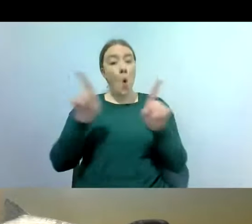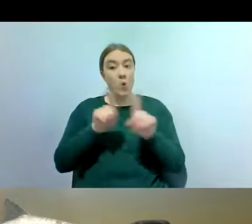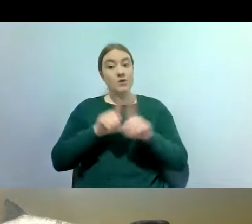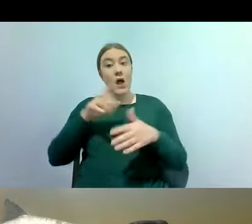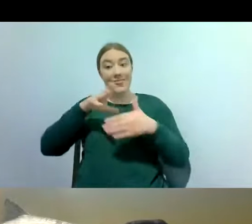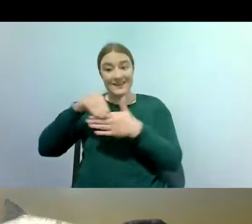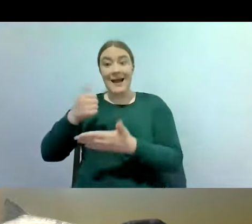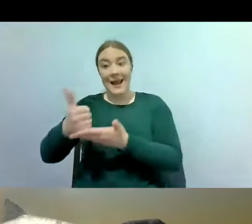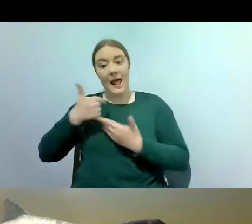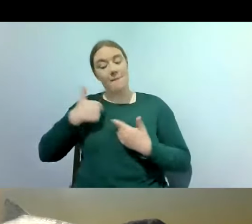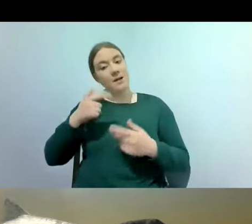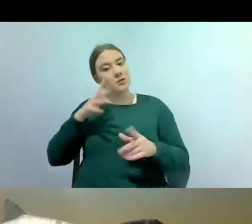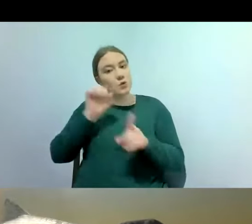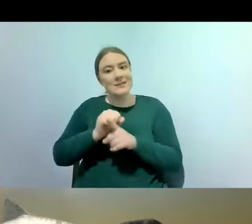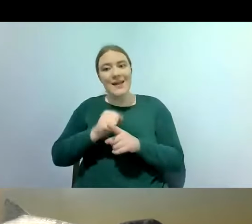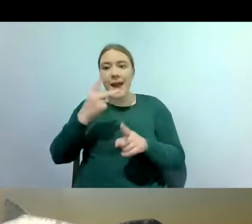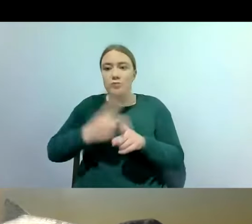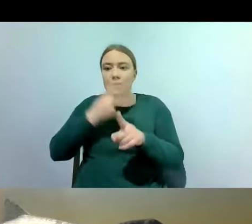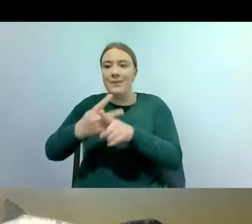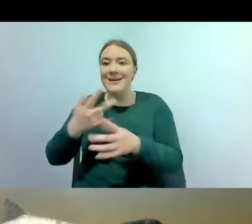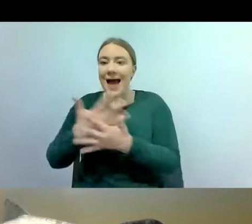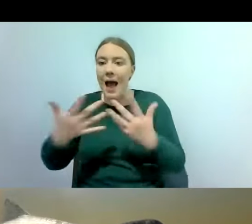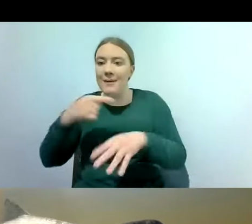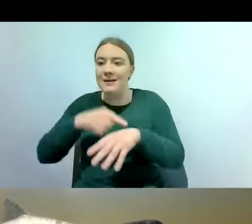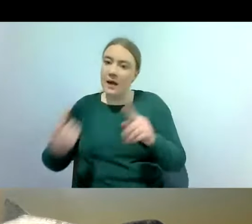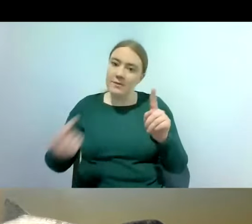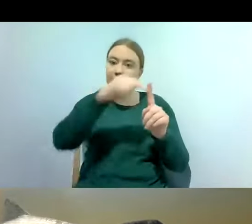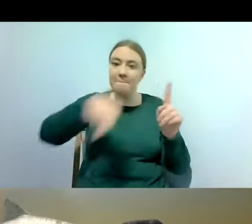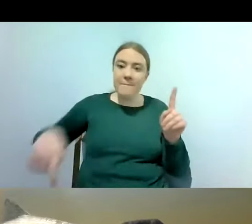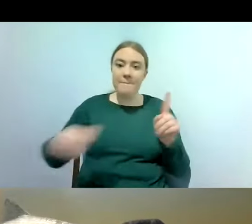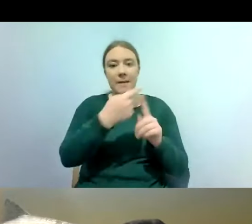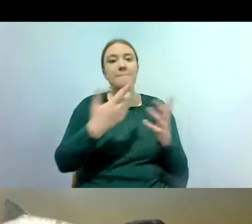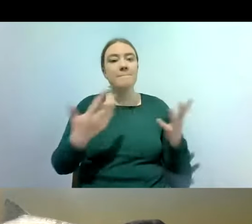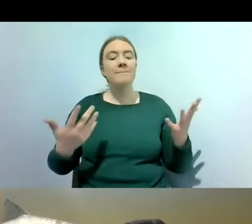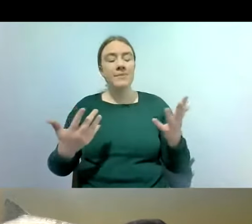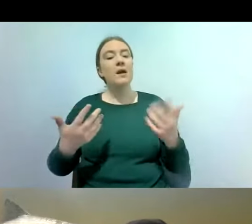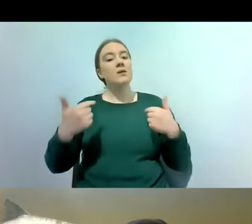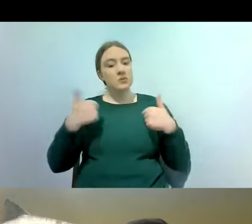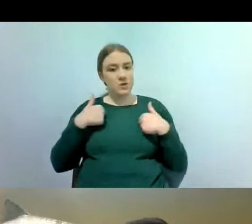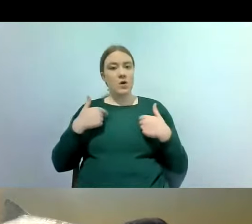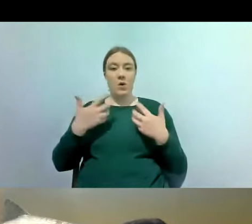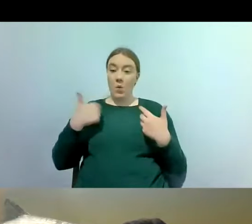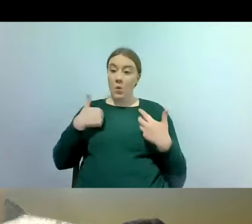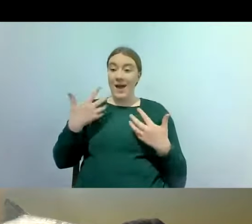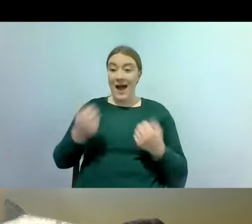uh and these seven panels here represent seven fish for which we have three years of data and